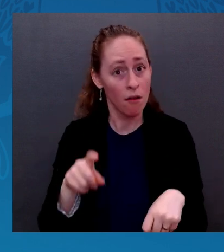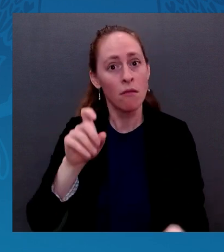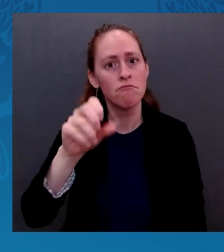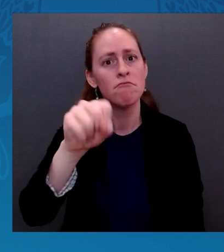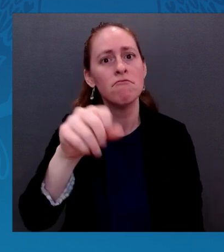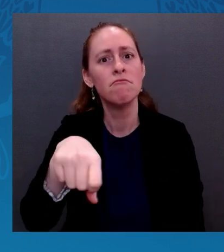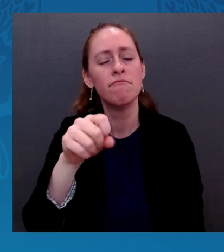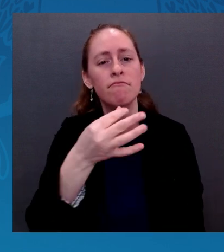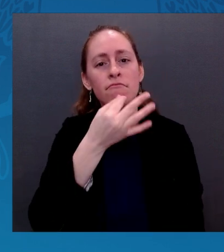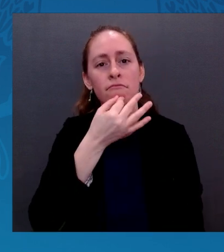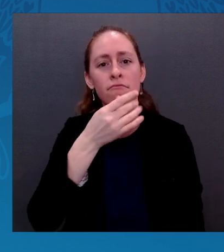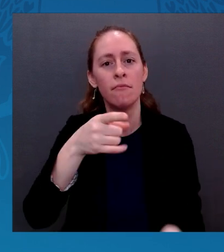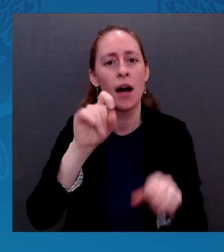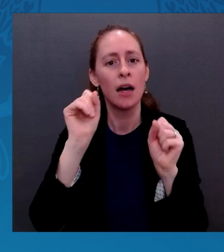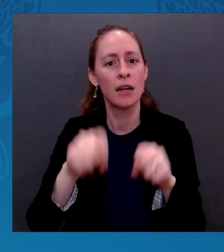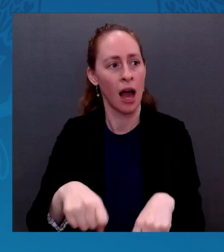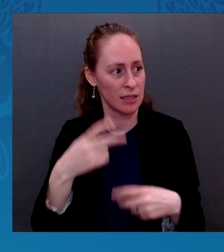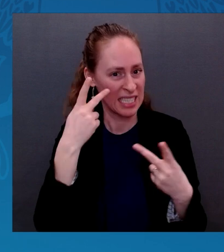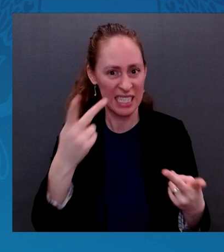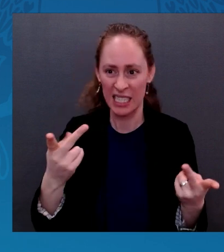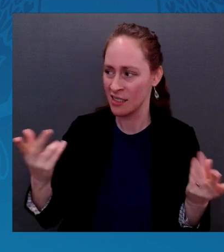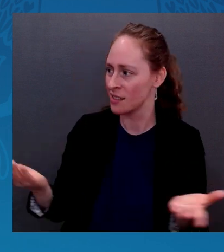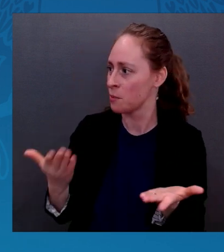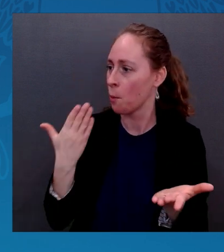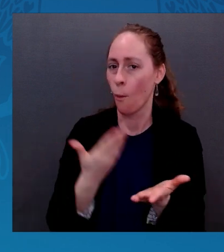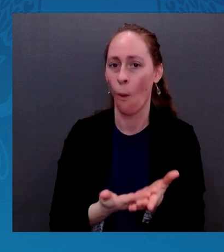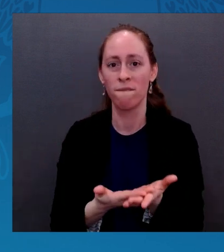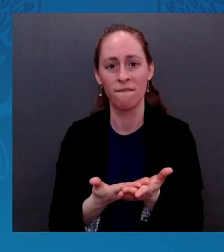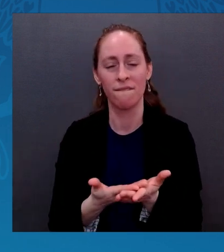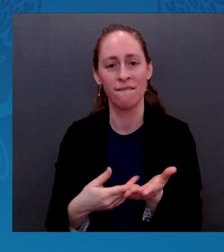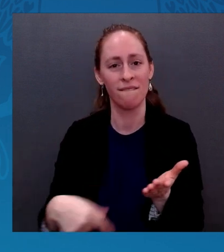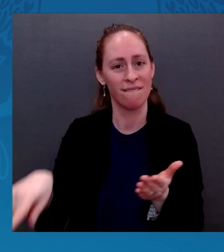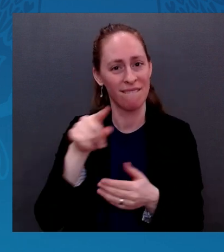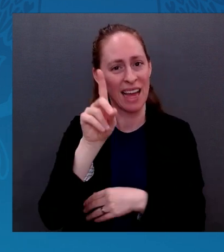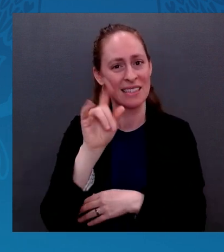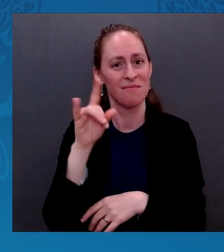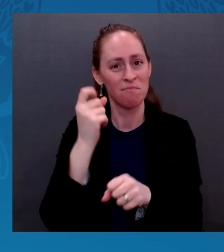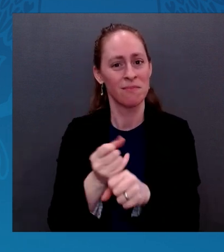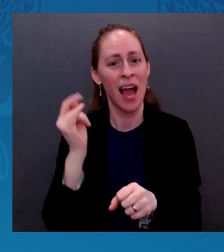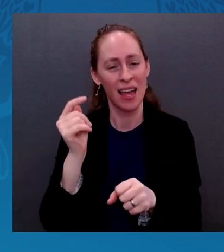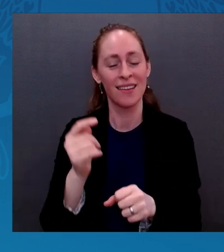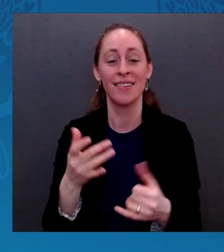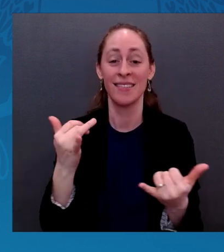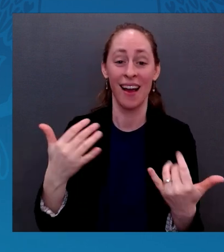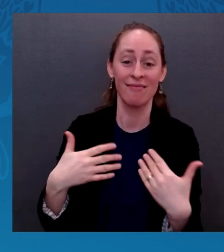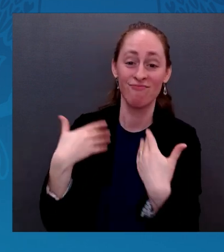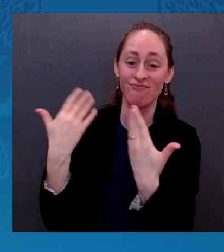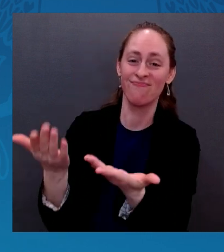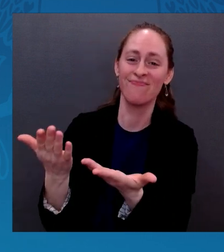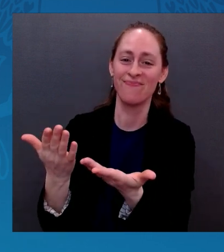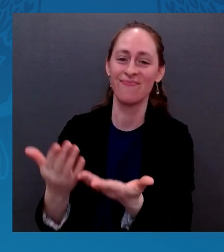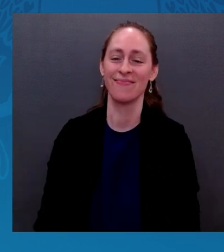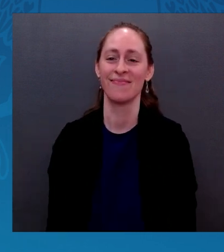And with that, I will now pass the mic over to the administrator of the Environmental Protection Agency